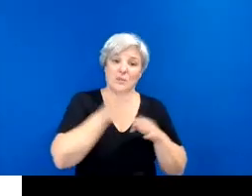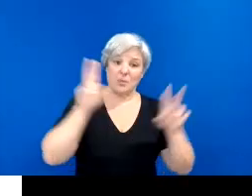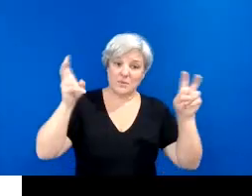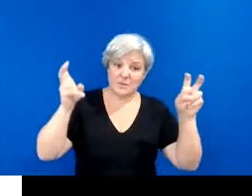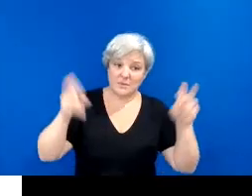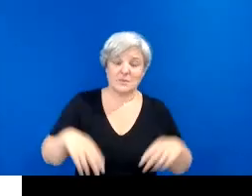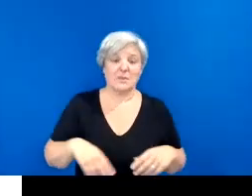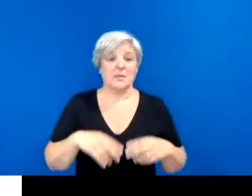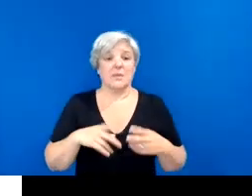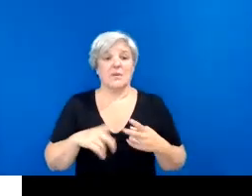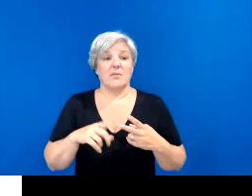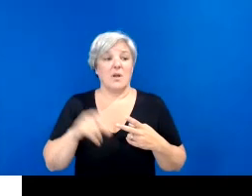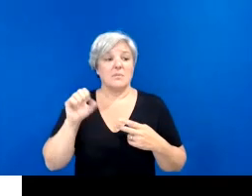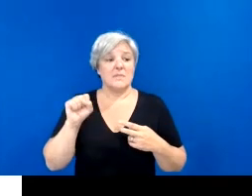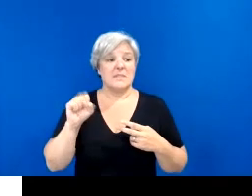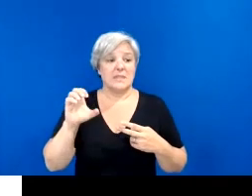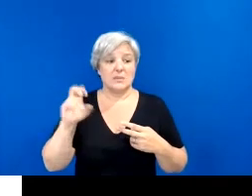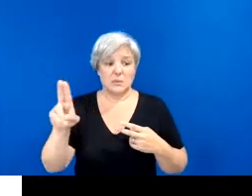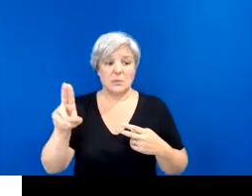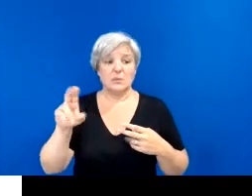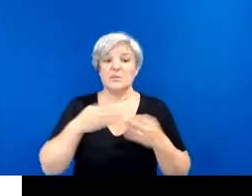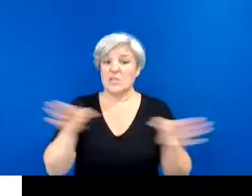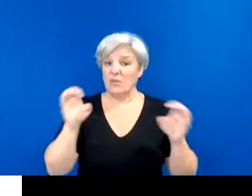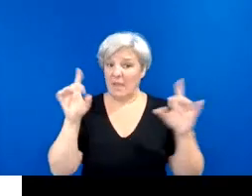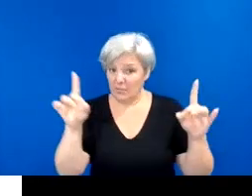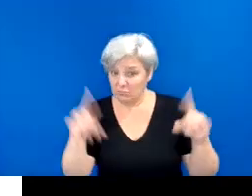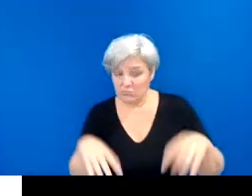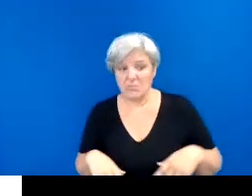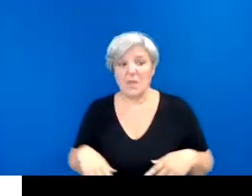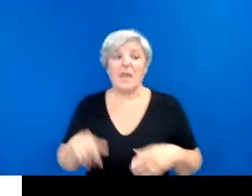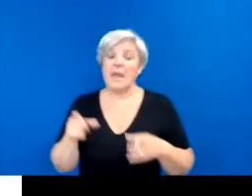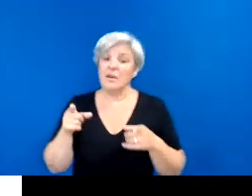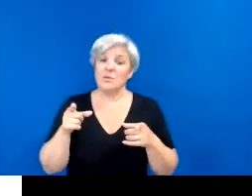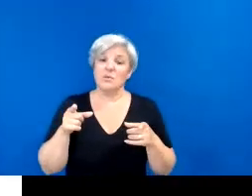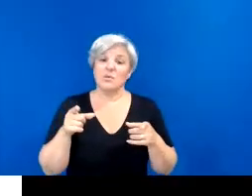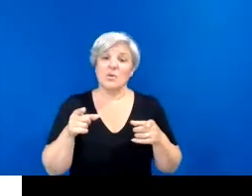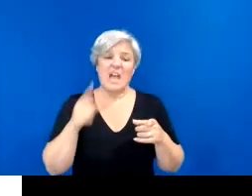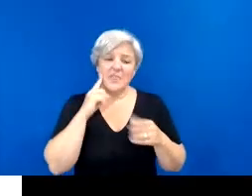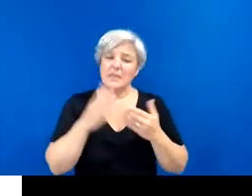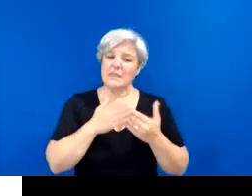by CSU General Ed, you can think the easiest way that I found it